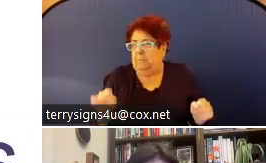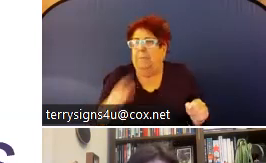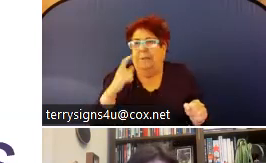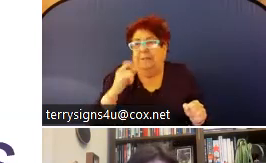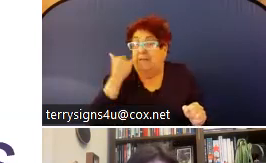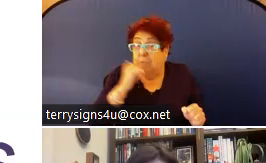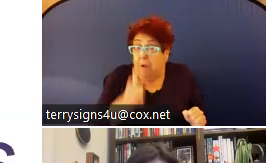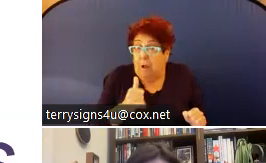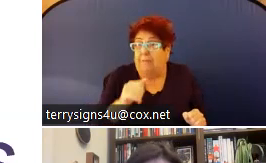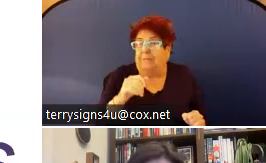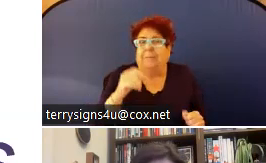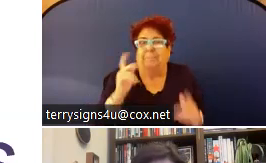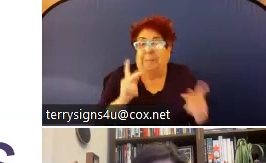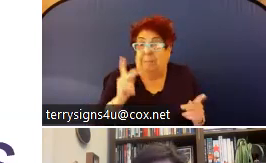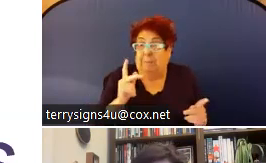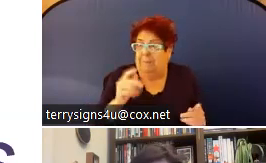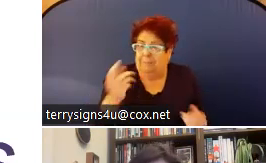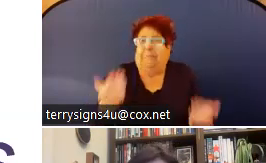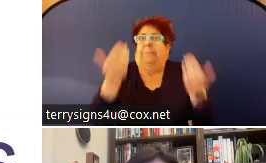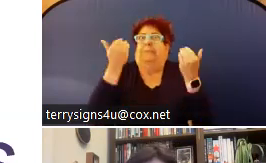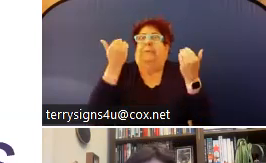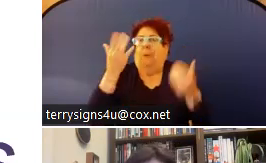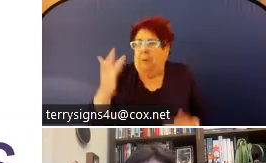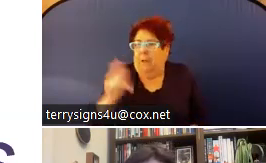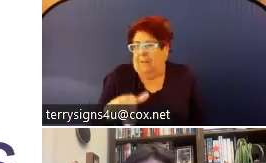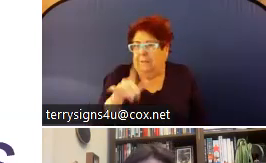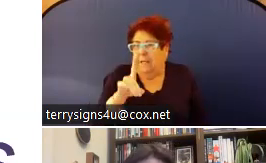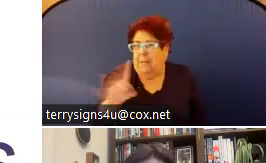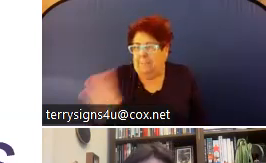Thinking about how people access partnership is also part of this